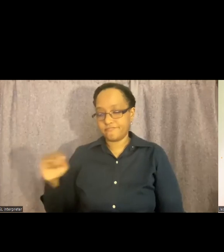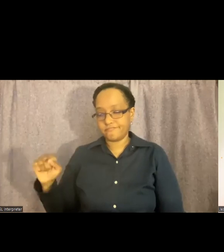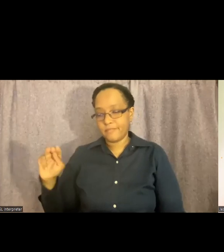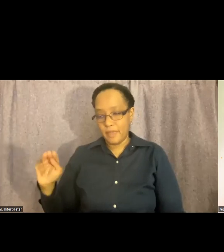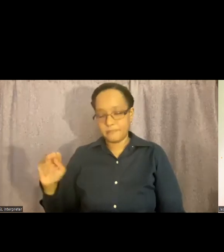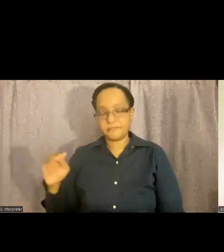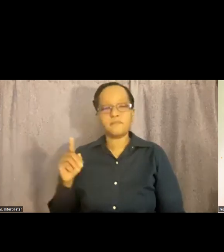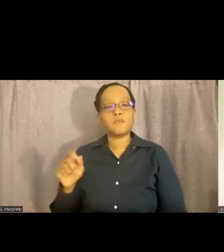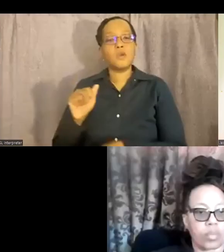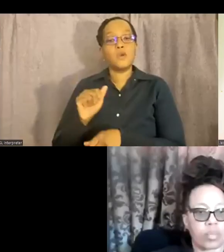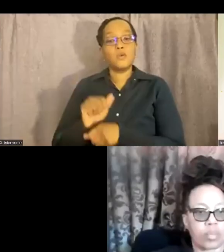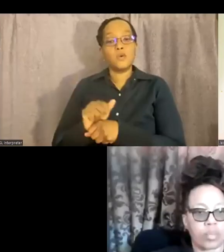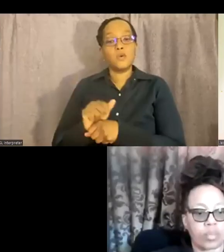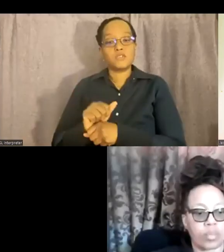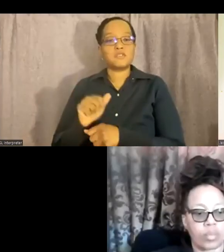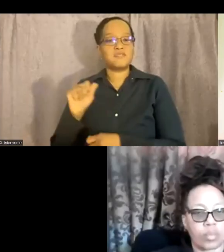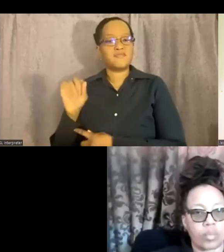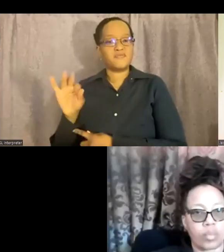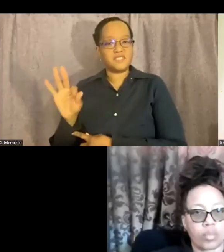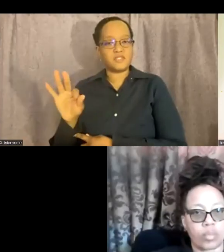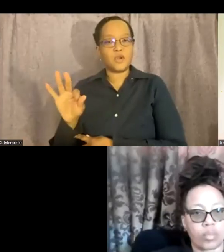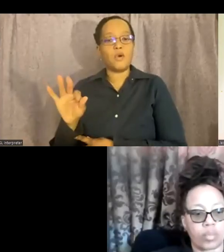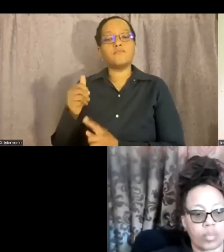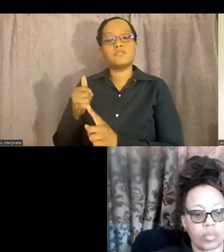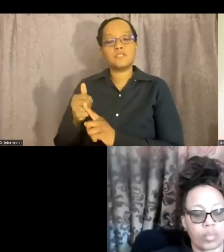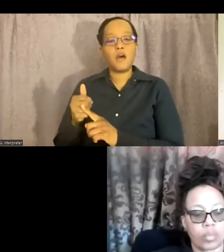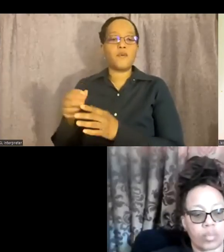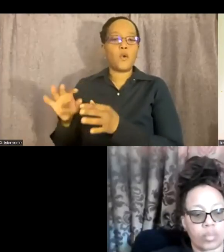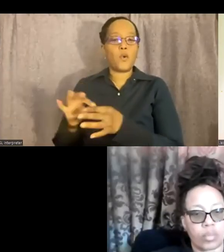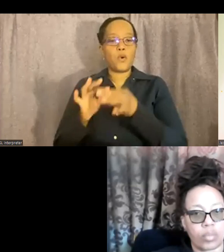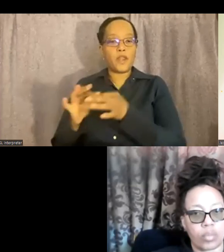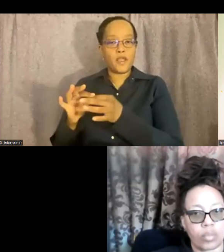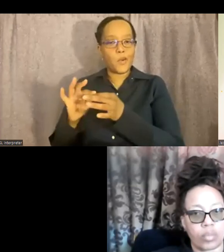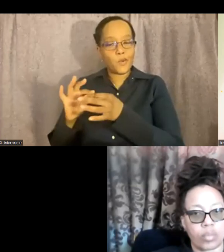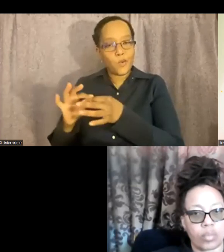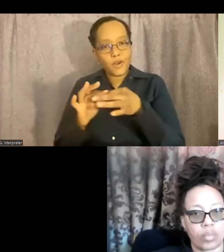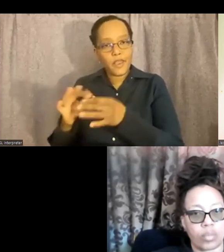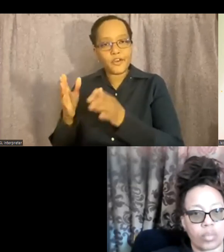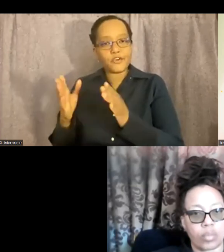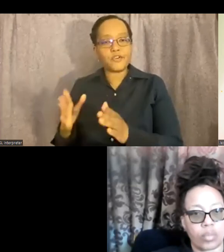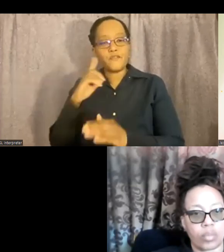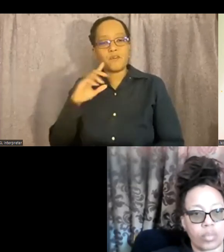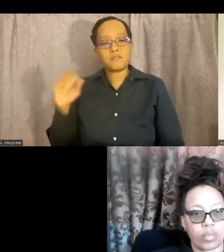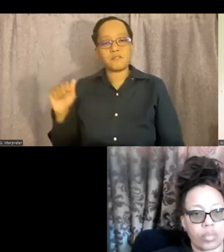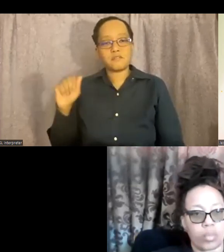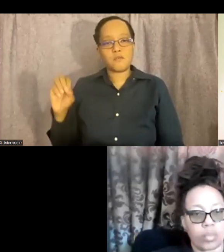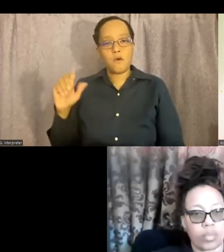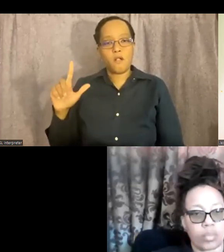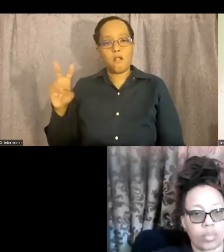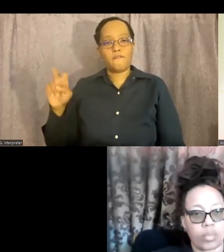She is the coordinator of solve, sharing our lives, voices and experiences and is a Bay